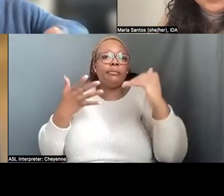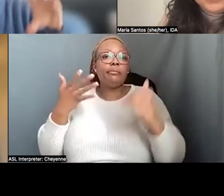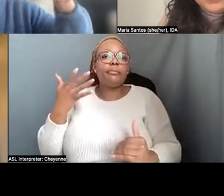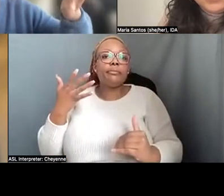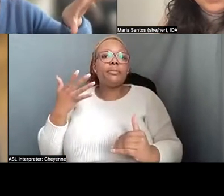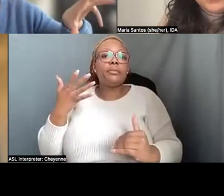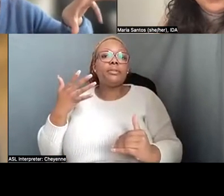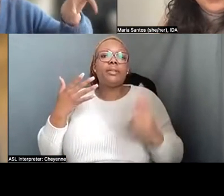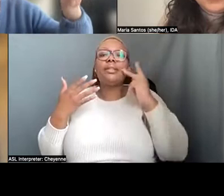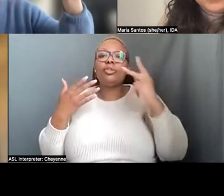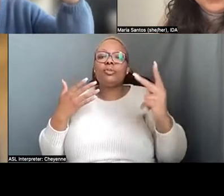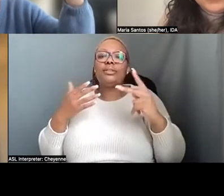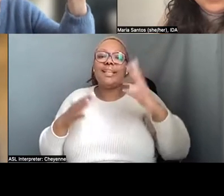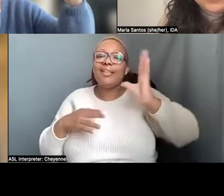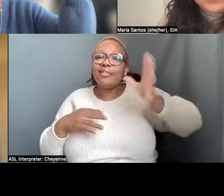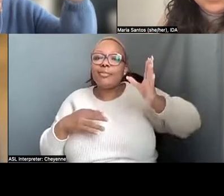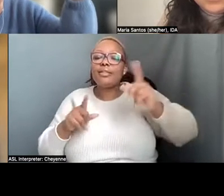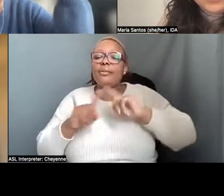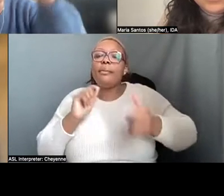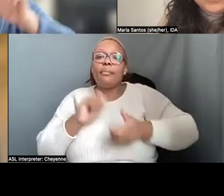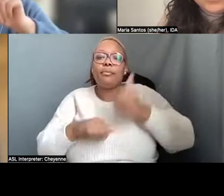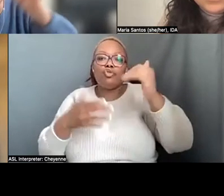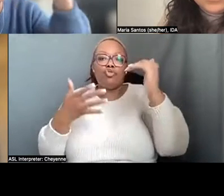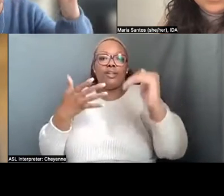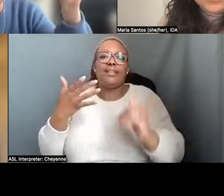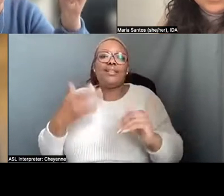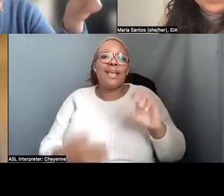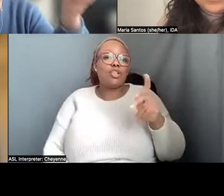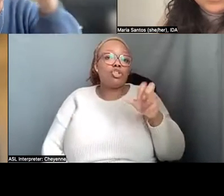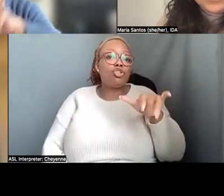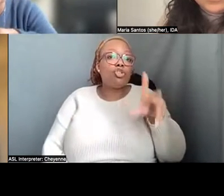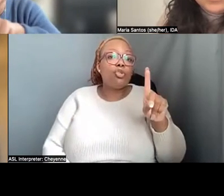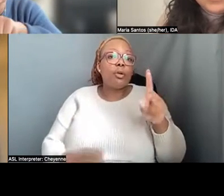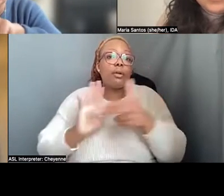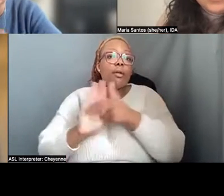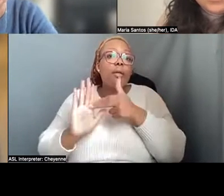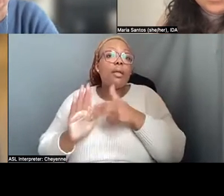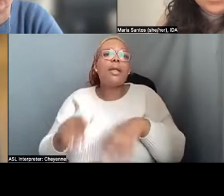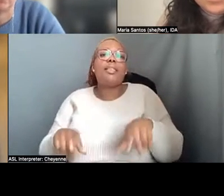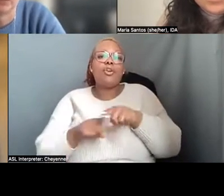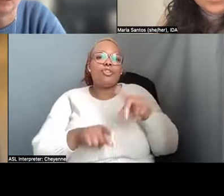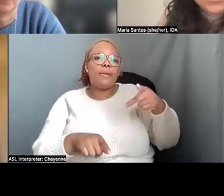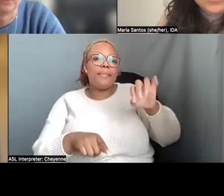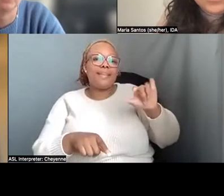But you could list it as secured and then pending. You are welcome to include both of those.